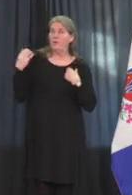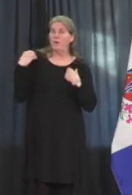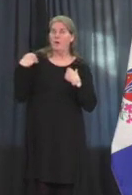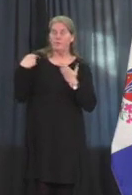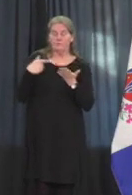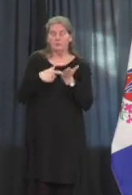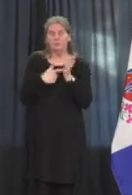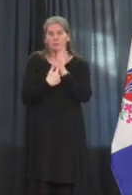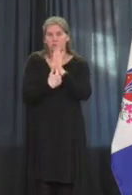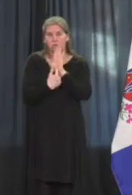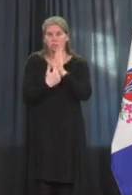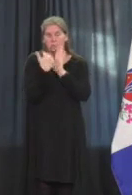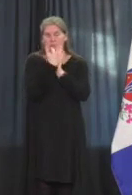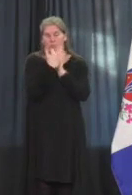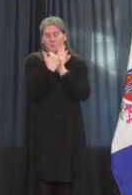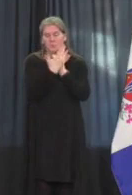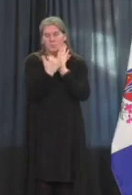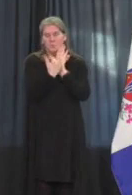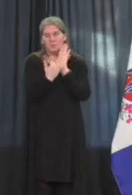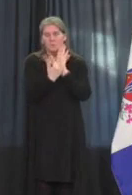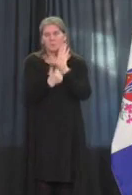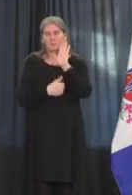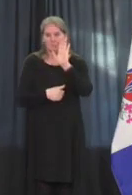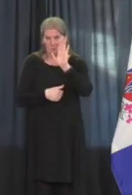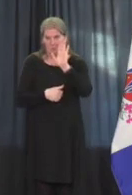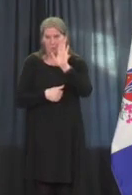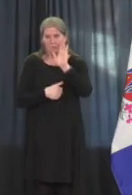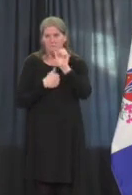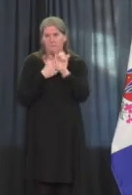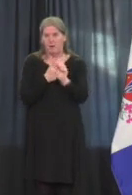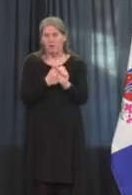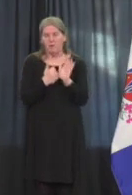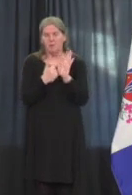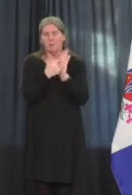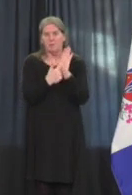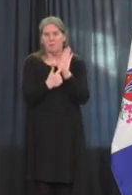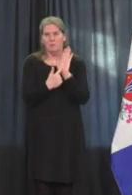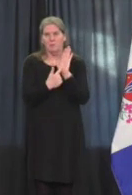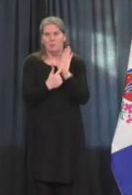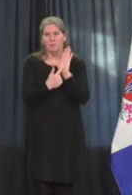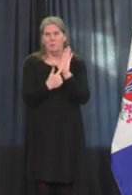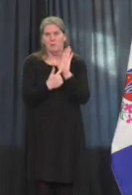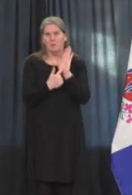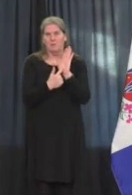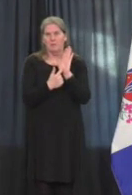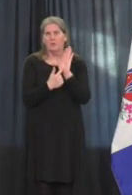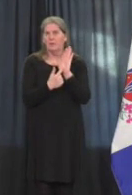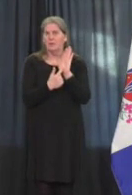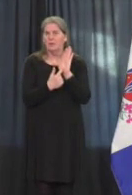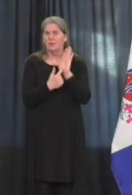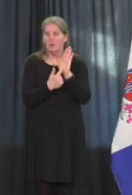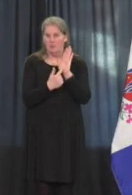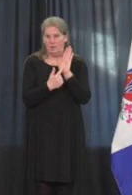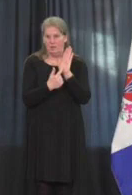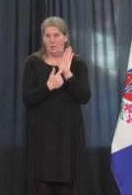HEALTH HAS RECOMMENDED TO DATE. AND, YOU KNOW, THAT, WHAT WE NOW HAVE ARE THESE GUIDELINES WHICH